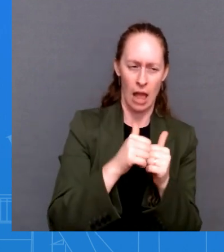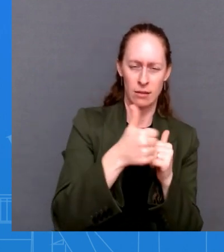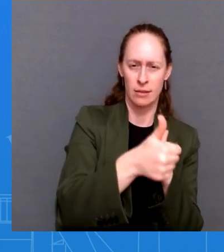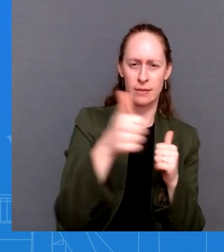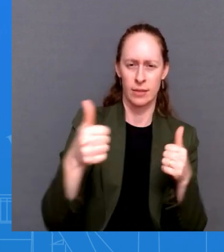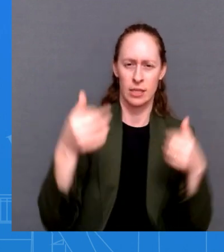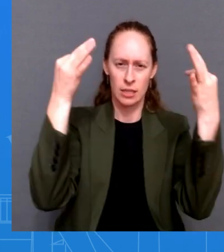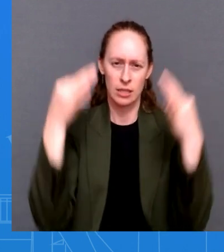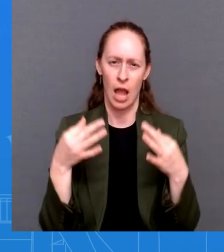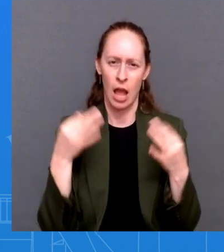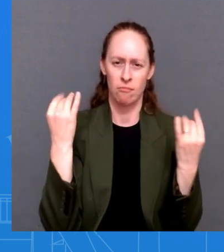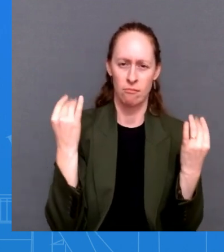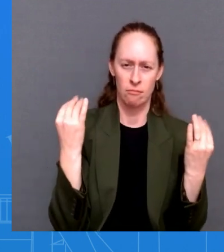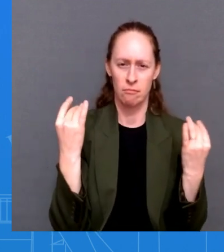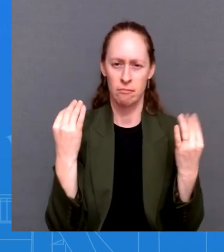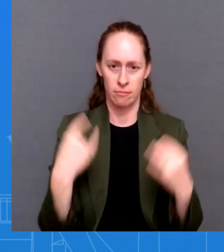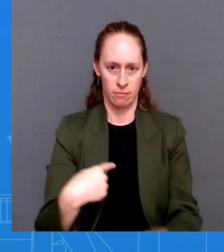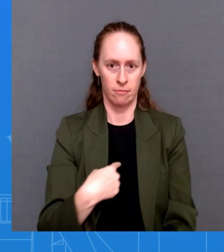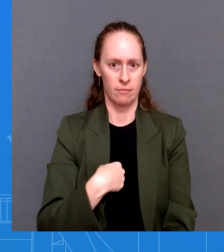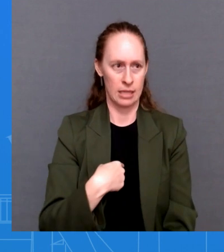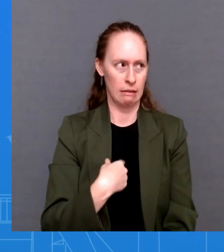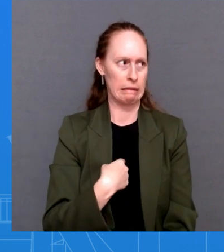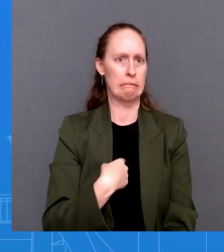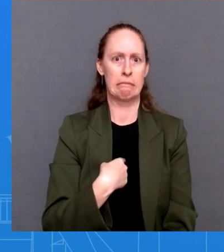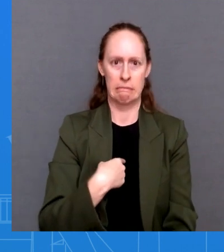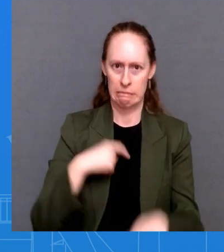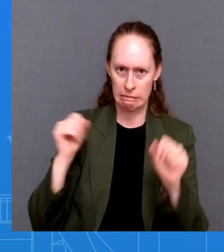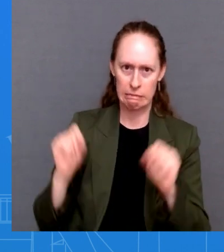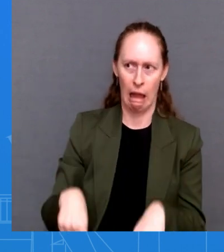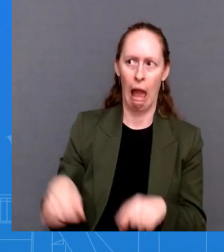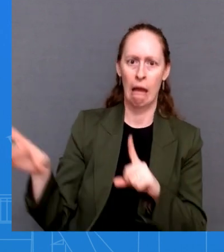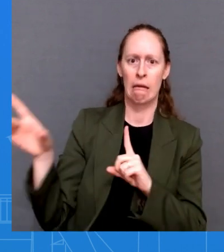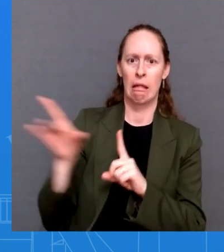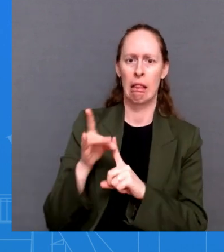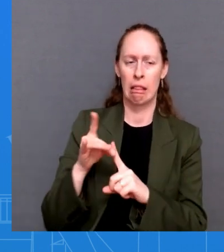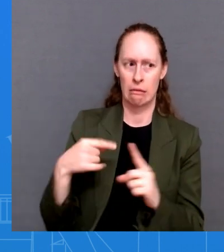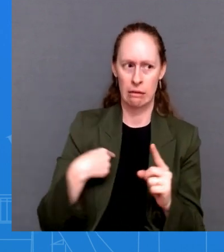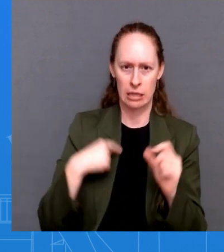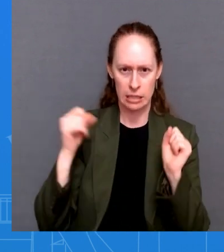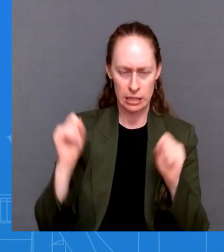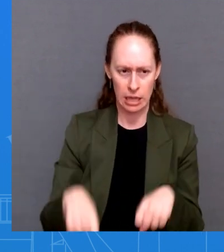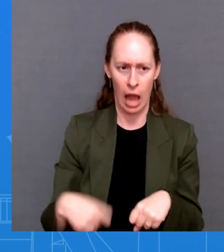and therefore the spread of monkeypox in the community. Around 50 percent of surveyed men